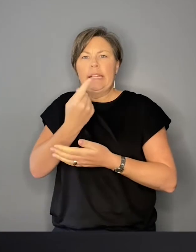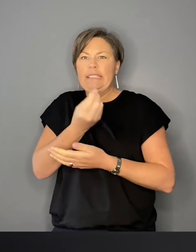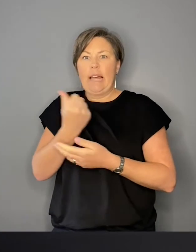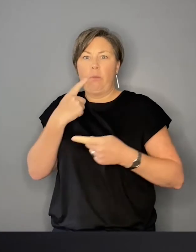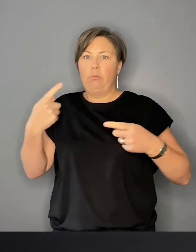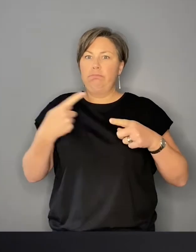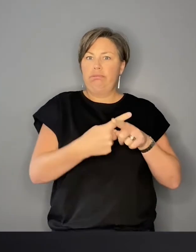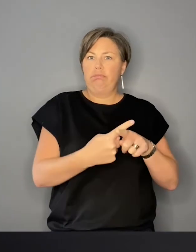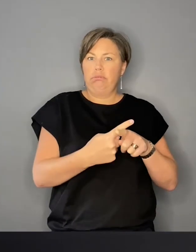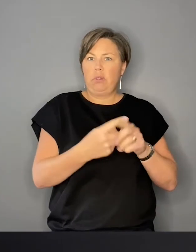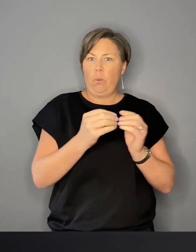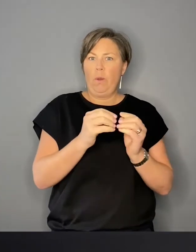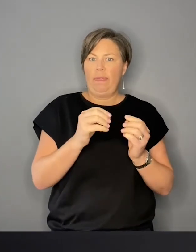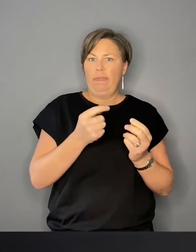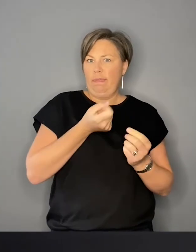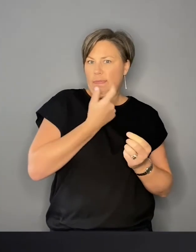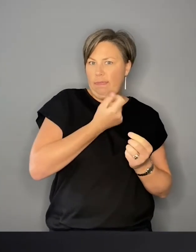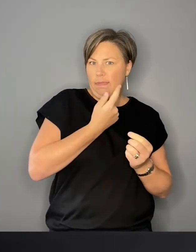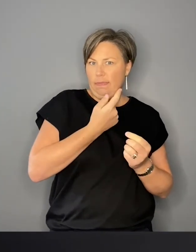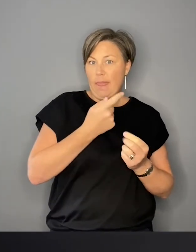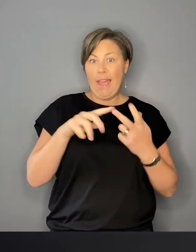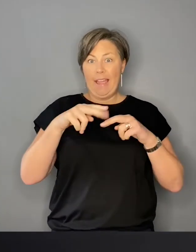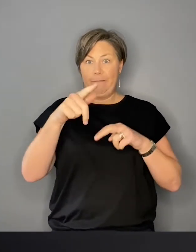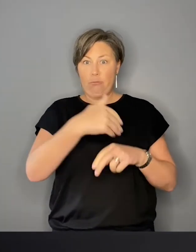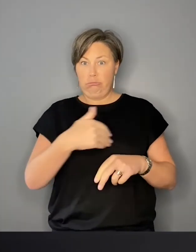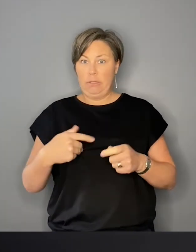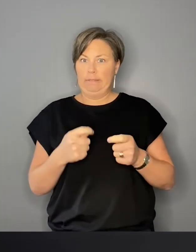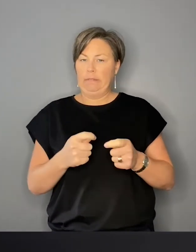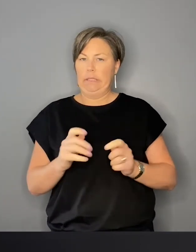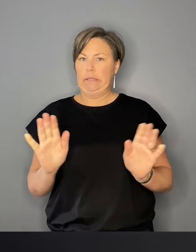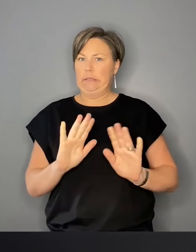Plus, if you are pregnant or breastfeeding, you should not have either oral COVID-19 treatment.